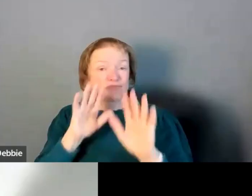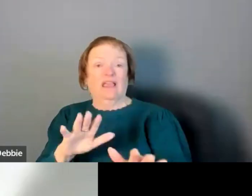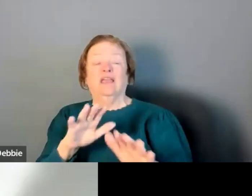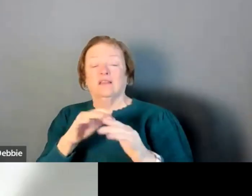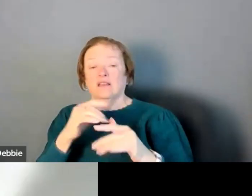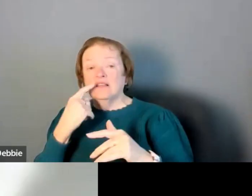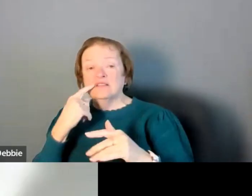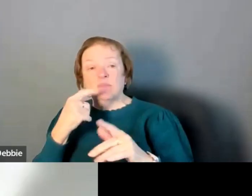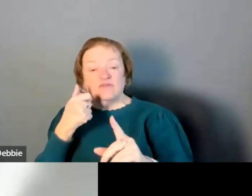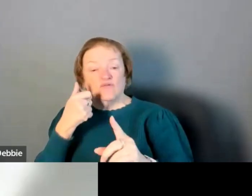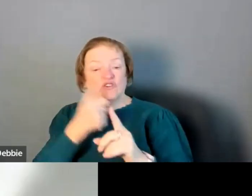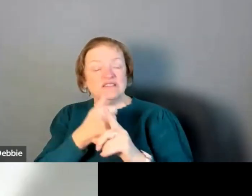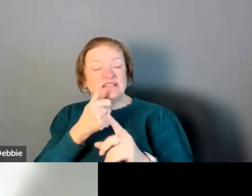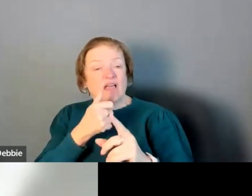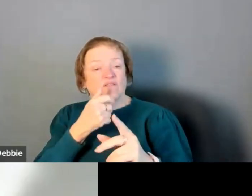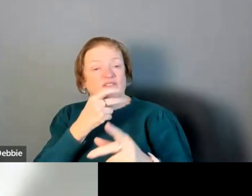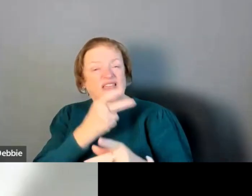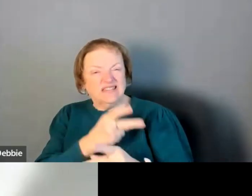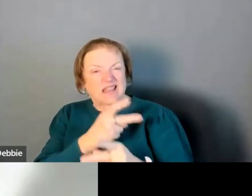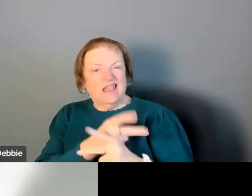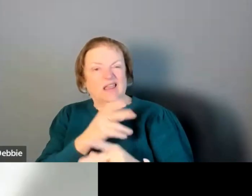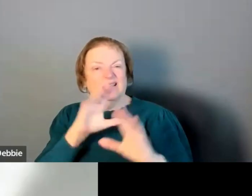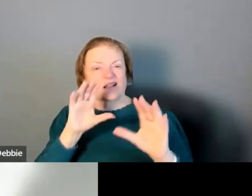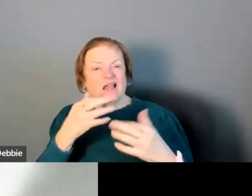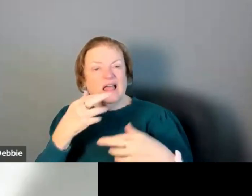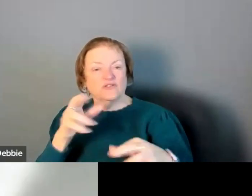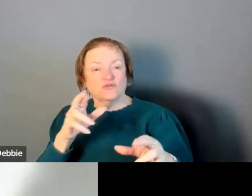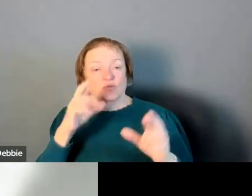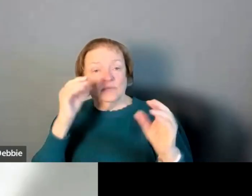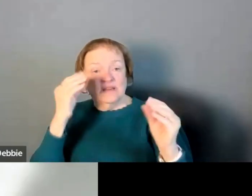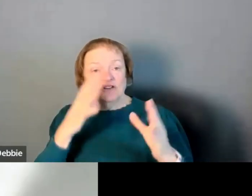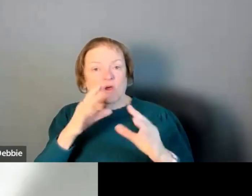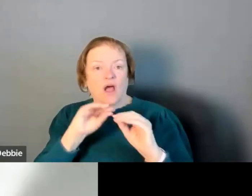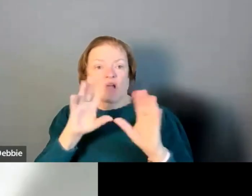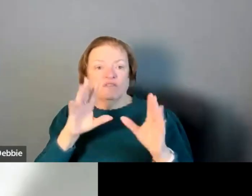classroom teacher that has obviously more than one student or two students. It's really,